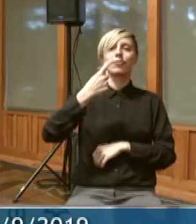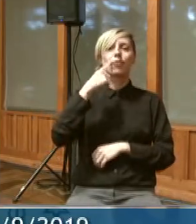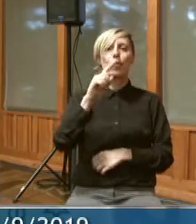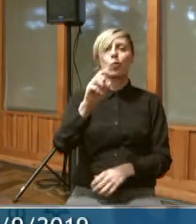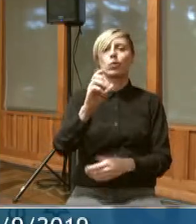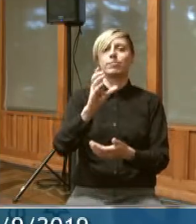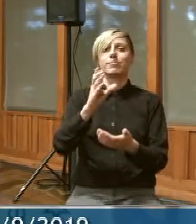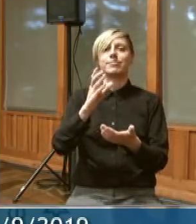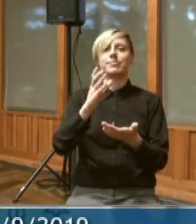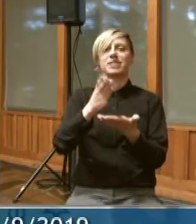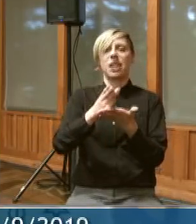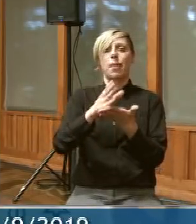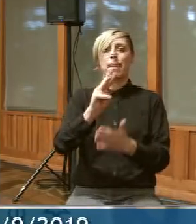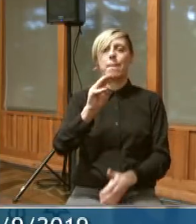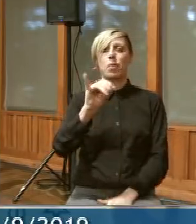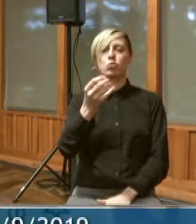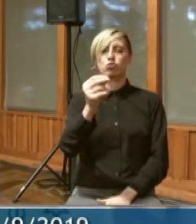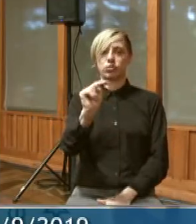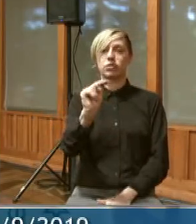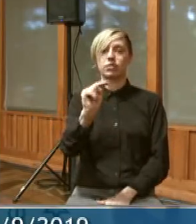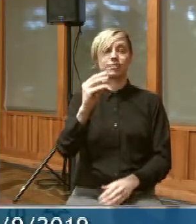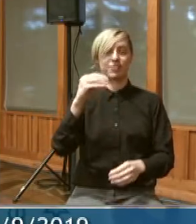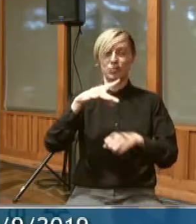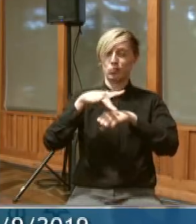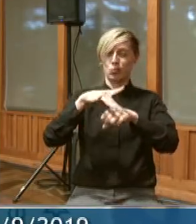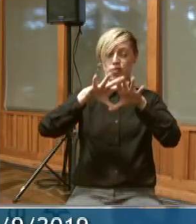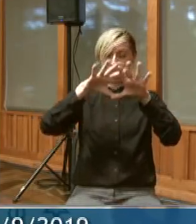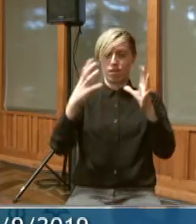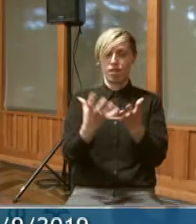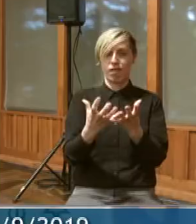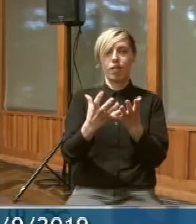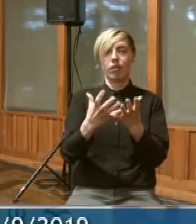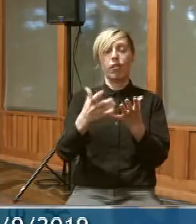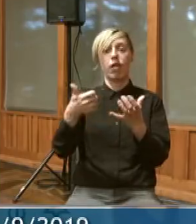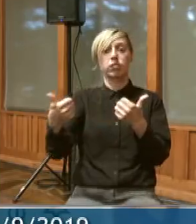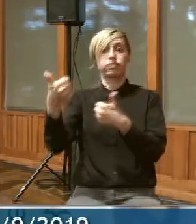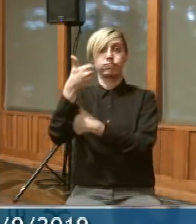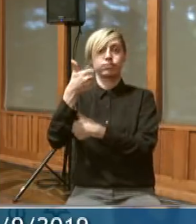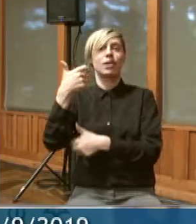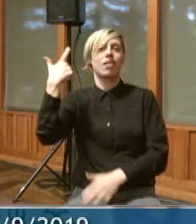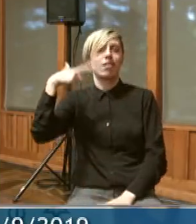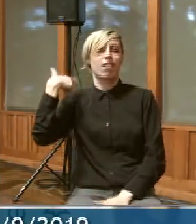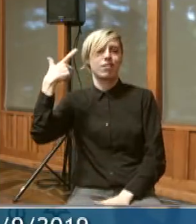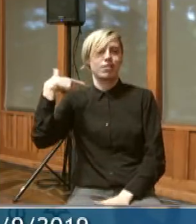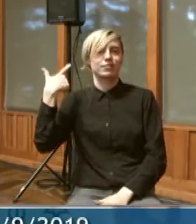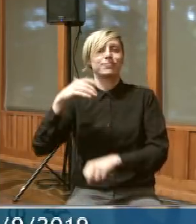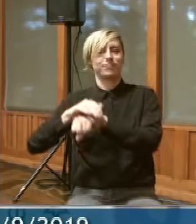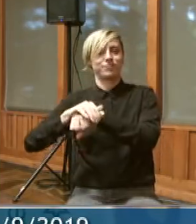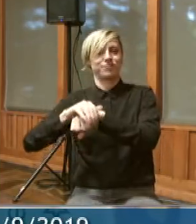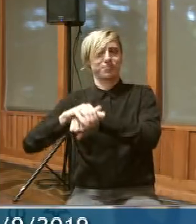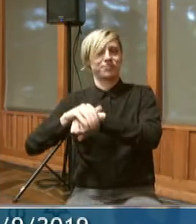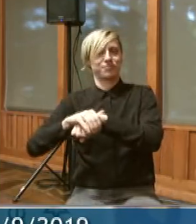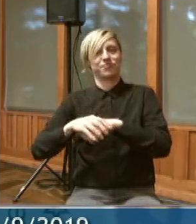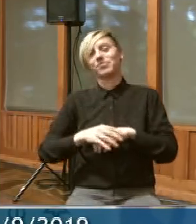PORTLAND IS NOW ONE OF TWO MAJOR STOP MOTION ANIMATION HUBS IN THE WORLD. THE OTHER BEING LONDON.